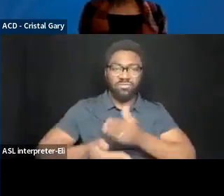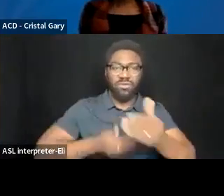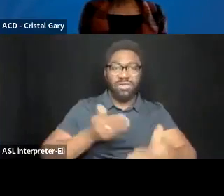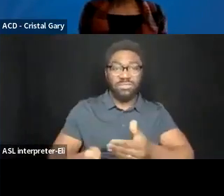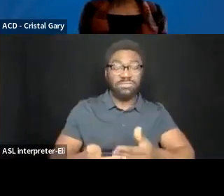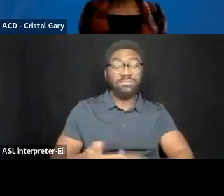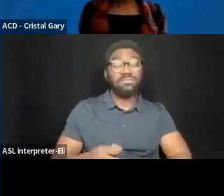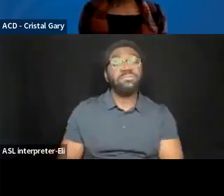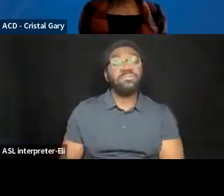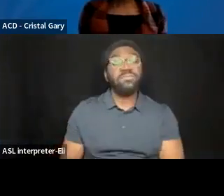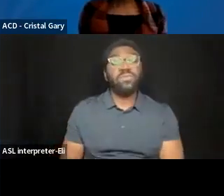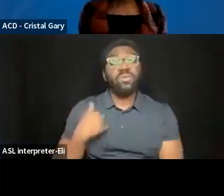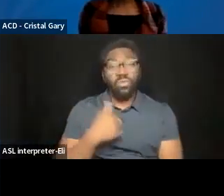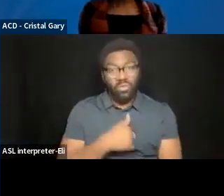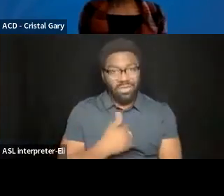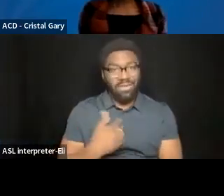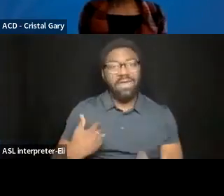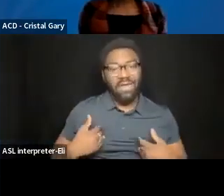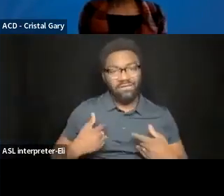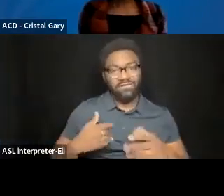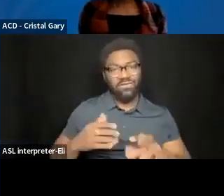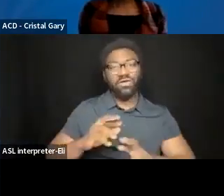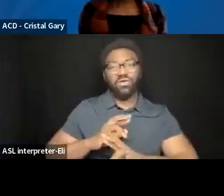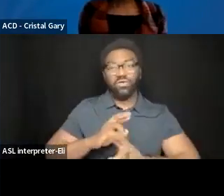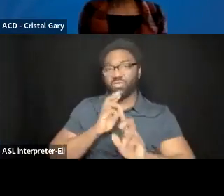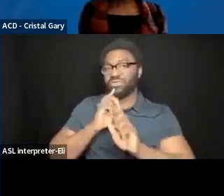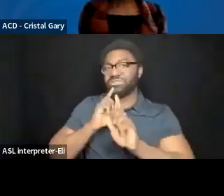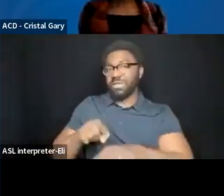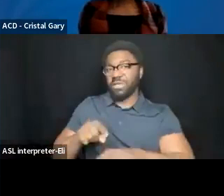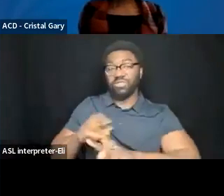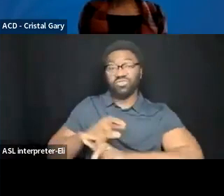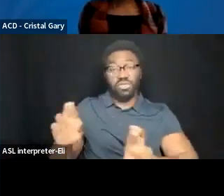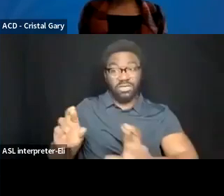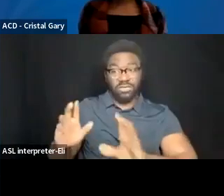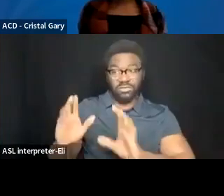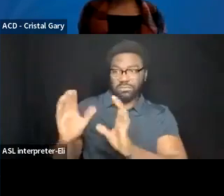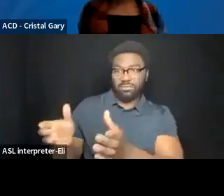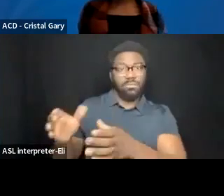that we are ready for the next response and that all staff are poised and ready to join responses.